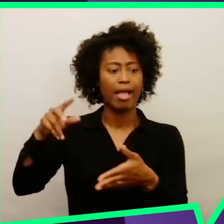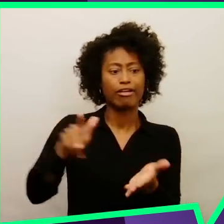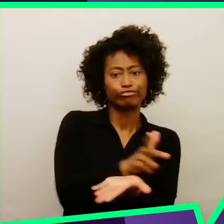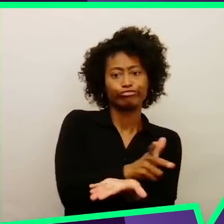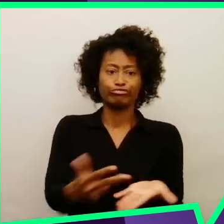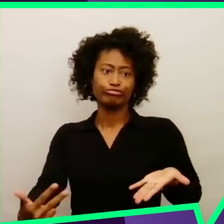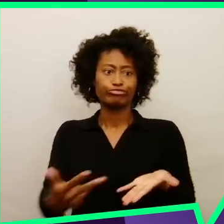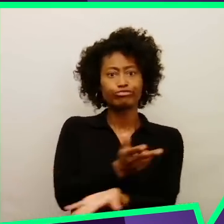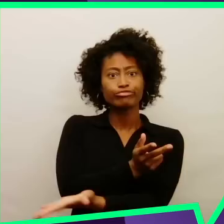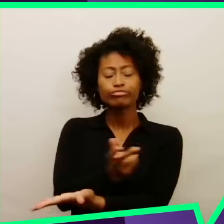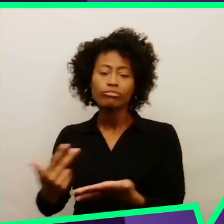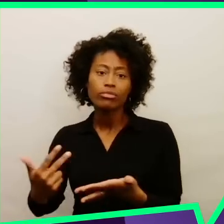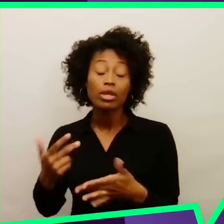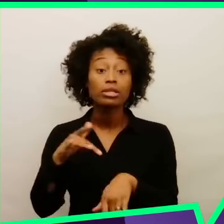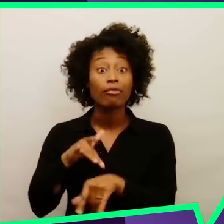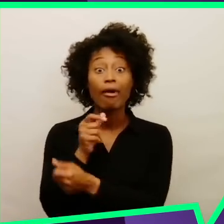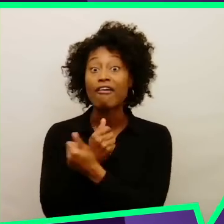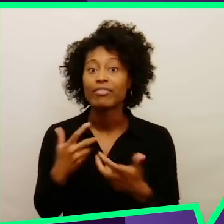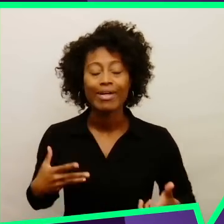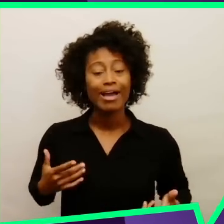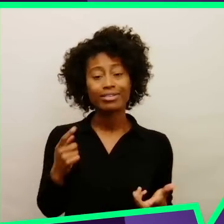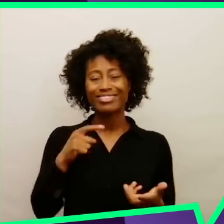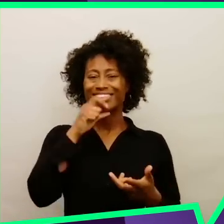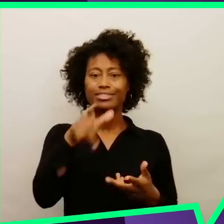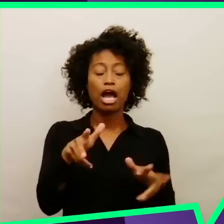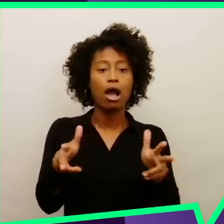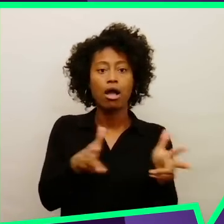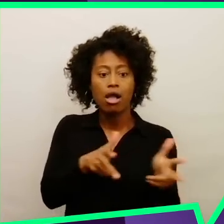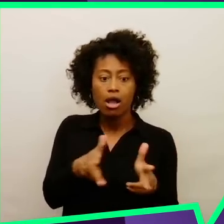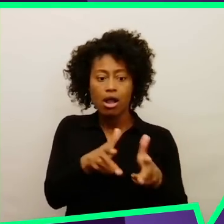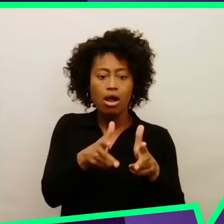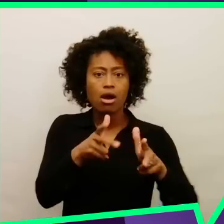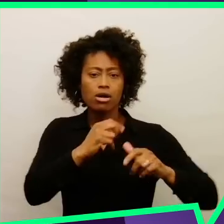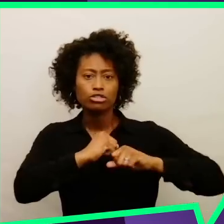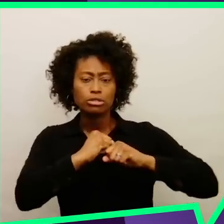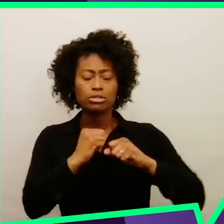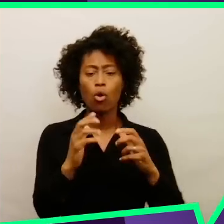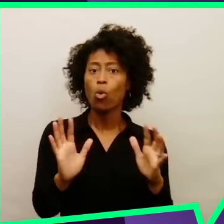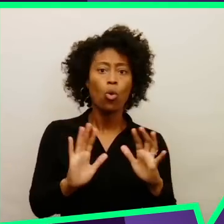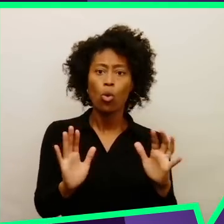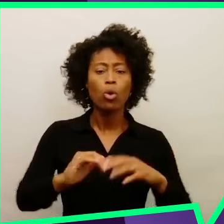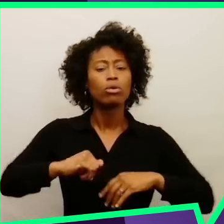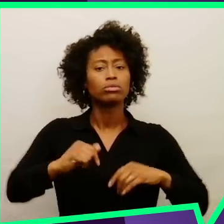There's not a lot of clumping up and being defensive over offensive. They're pretty balanced. Right, yeah.